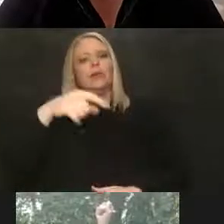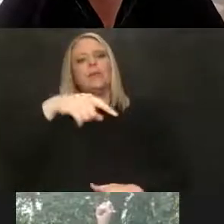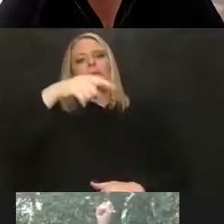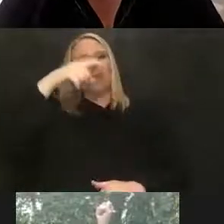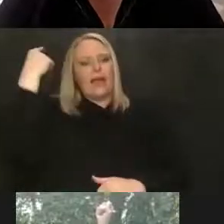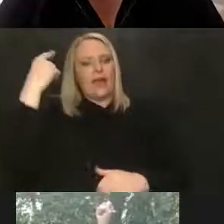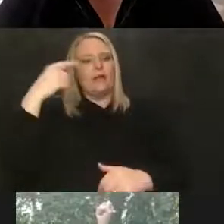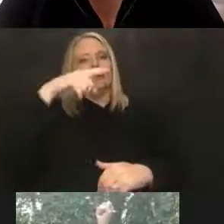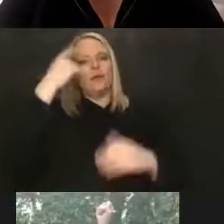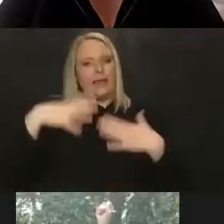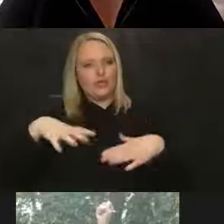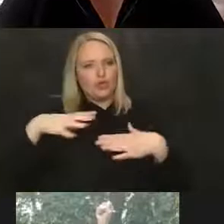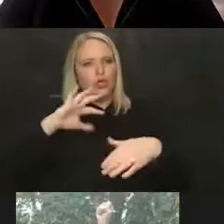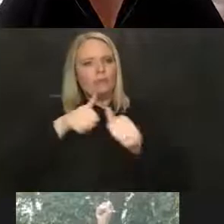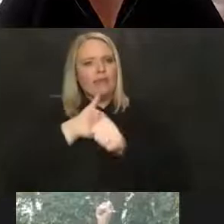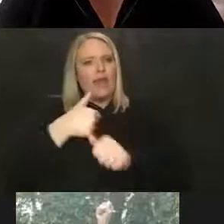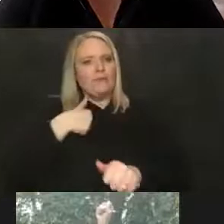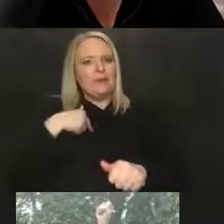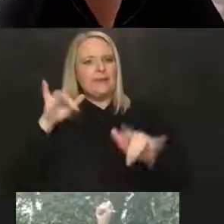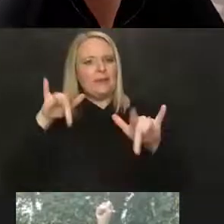I guess sort of an abandoned office of sorts.